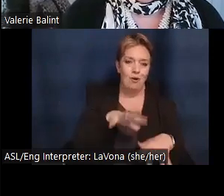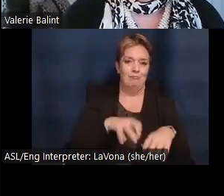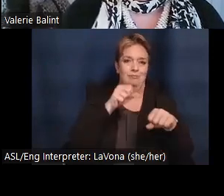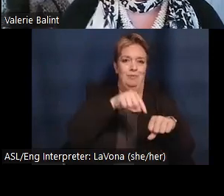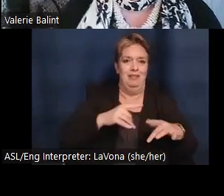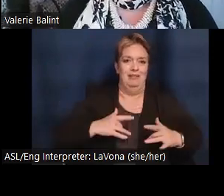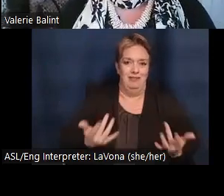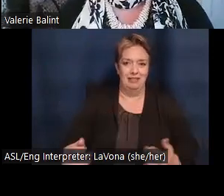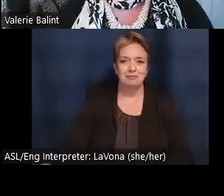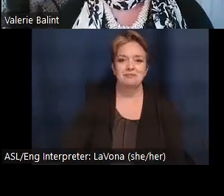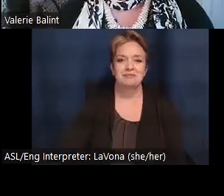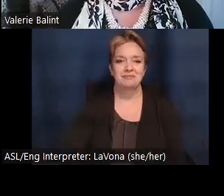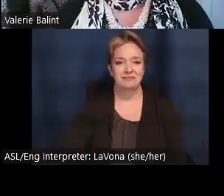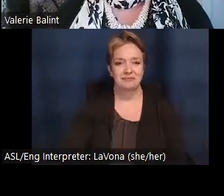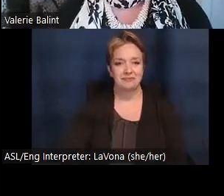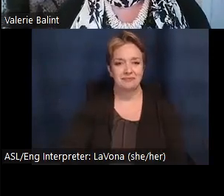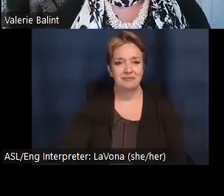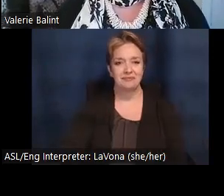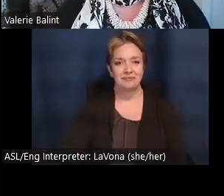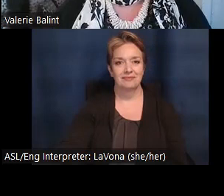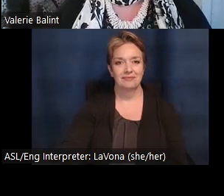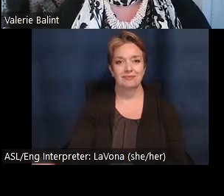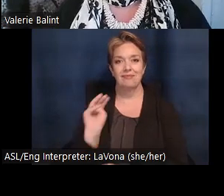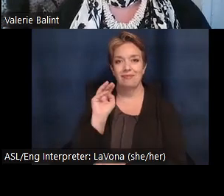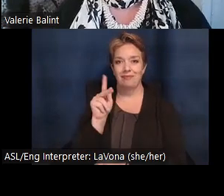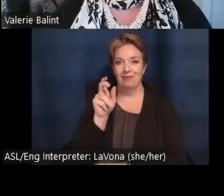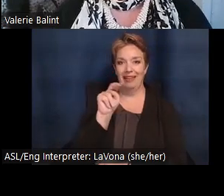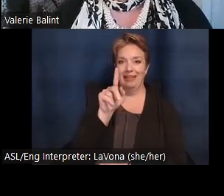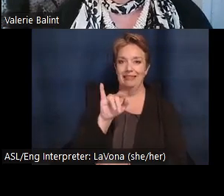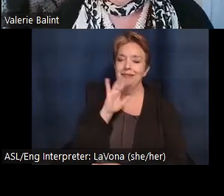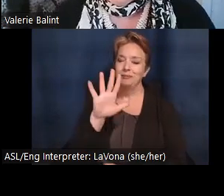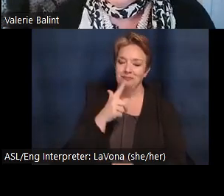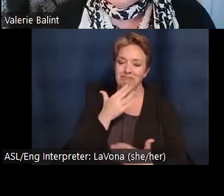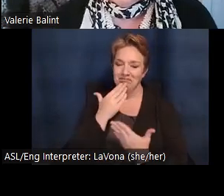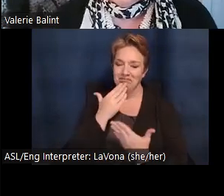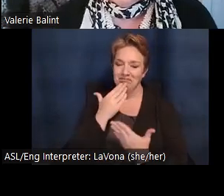I am so excited to finally pass this off to Giustina, who is going to tell us more about